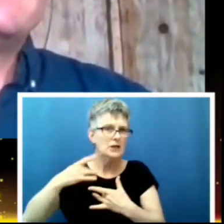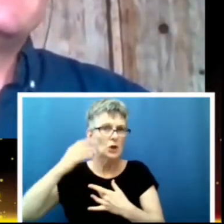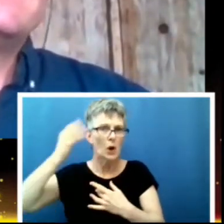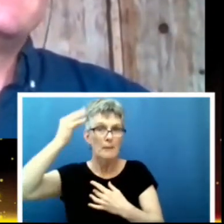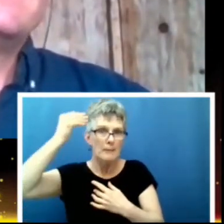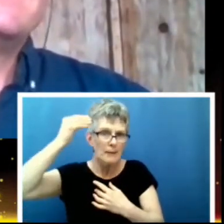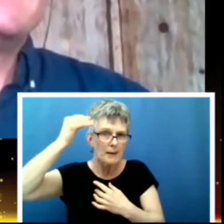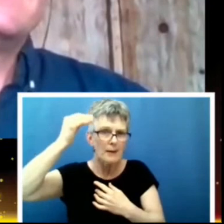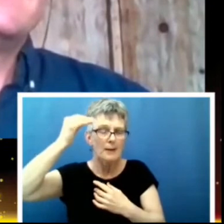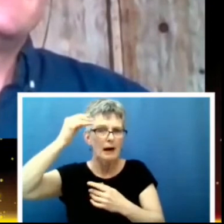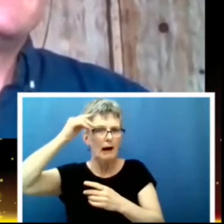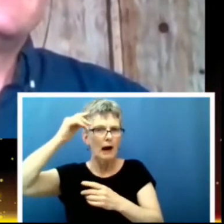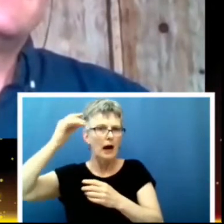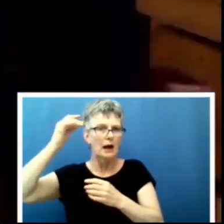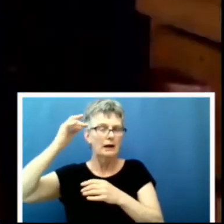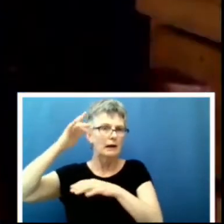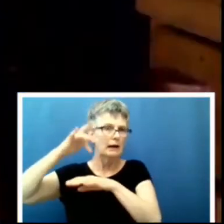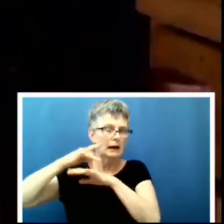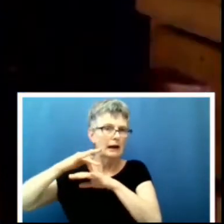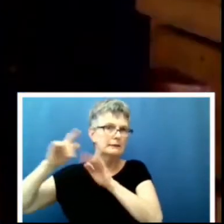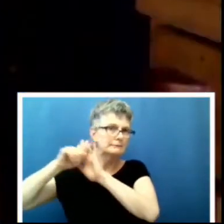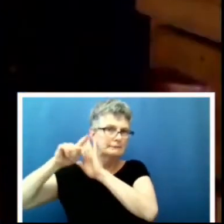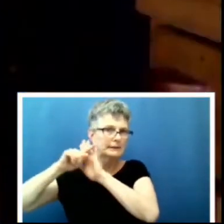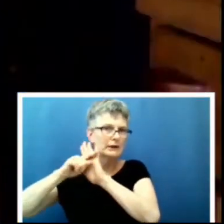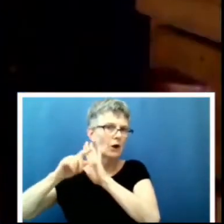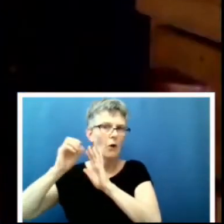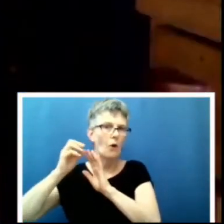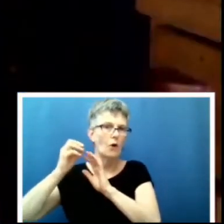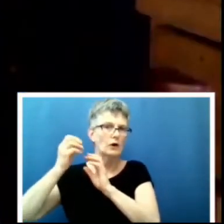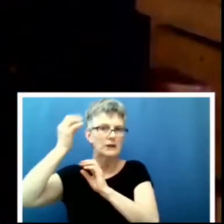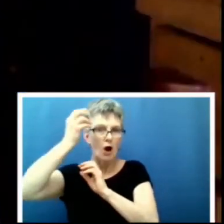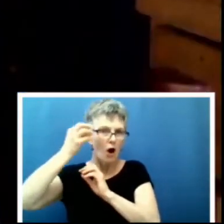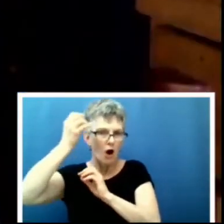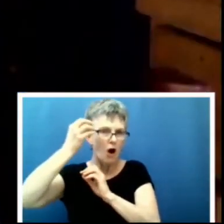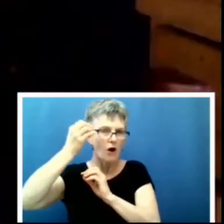oh I need to stop it, or the thoughts are not good